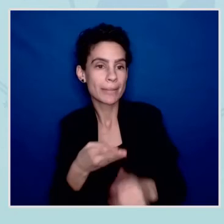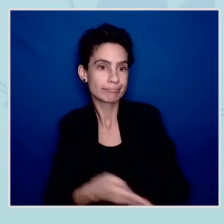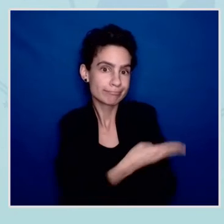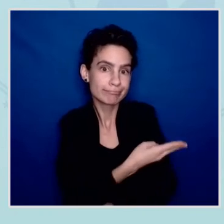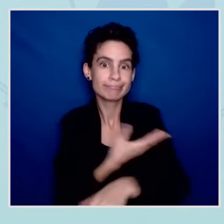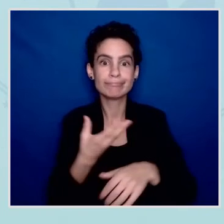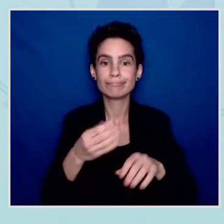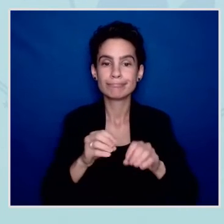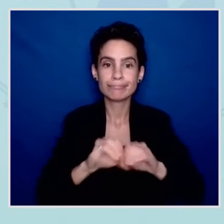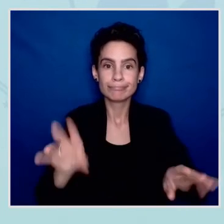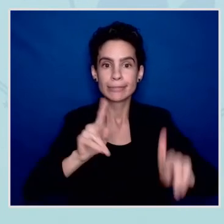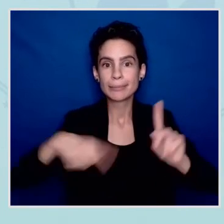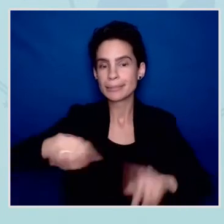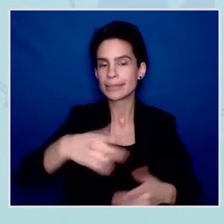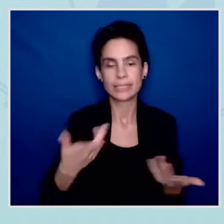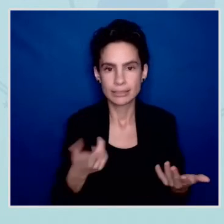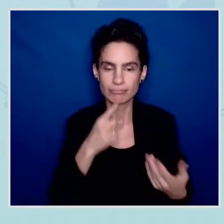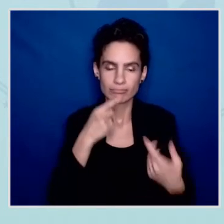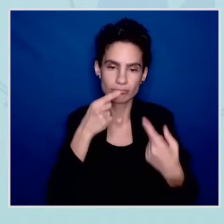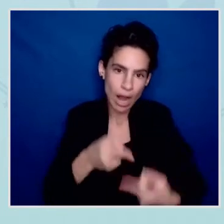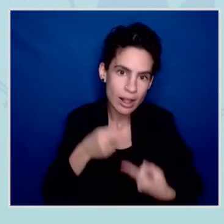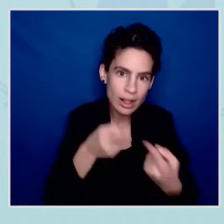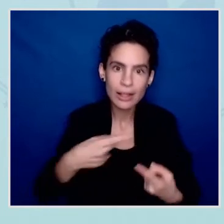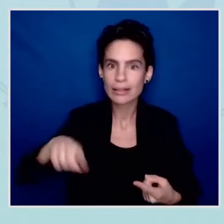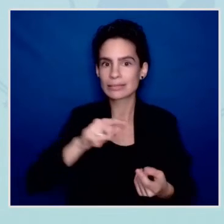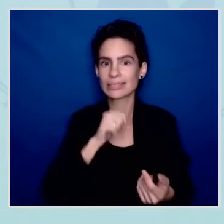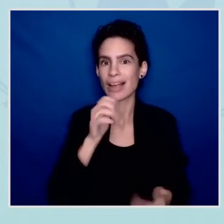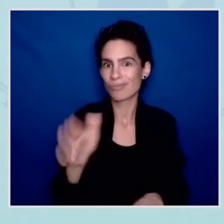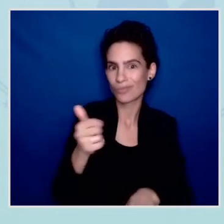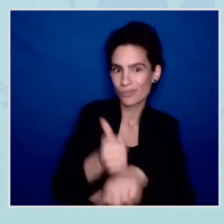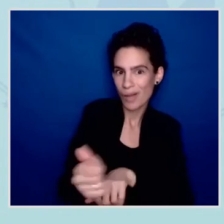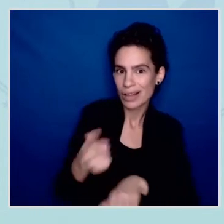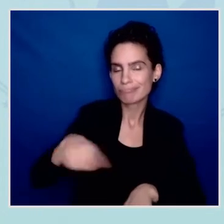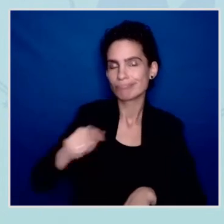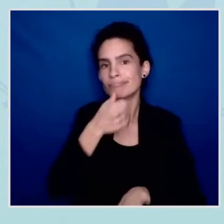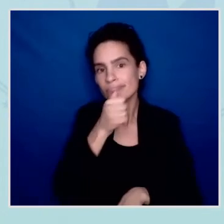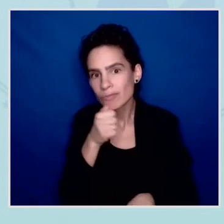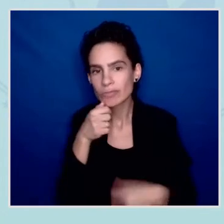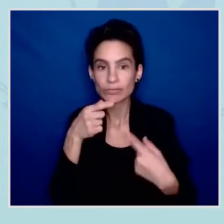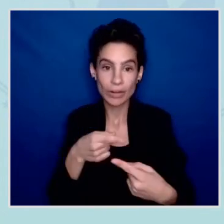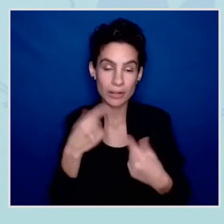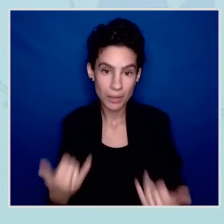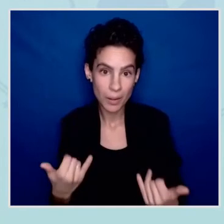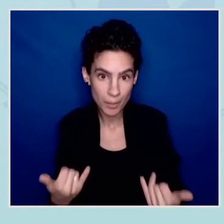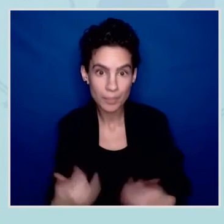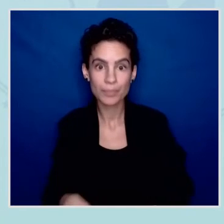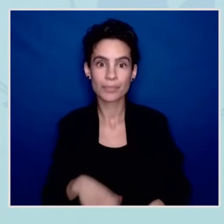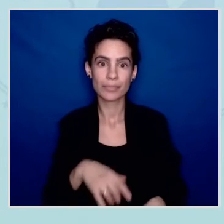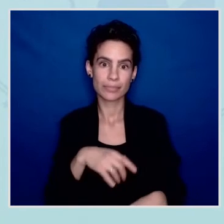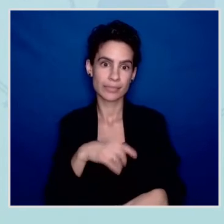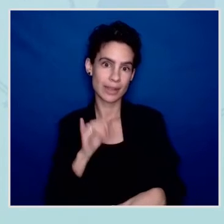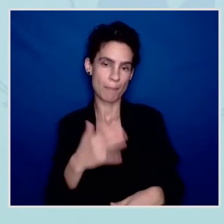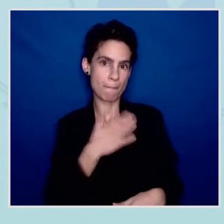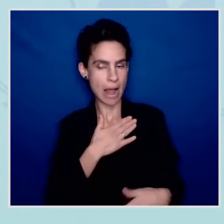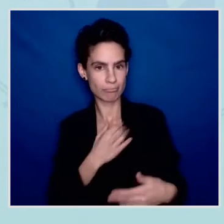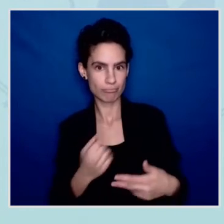IS DEALING WITH A VIRUS, NUMBER